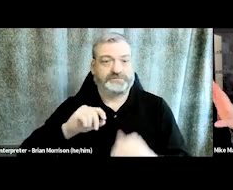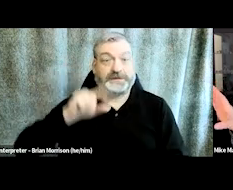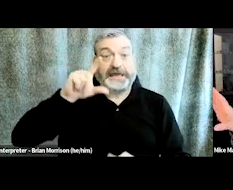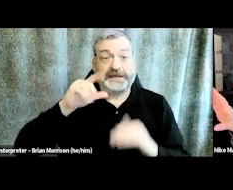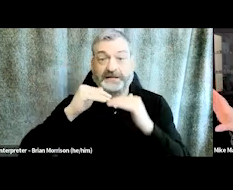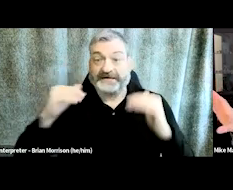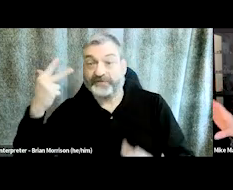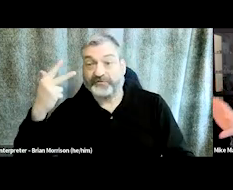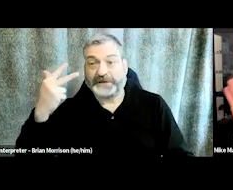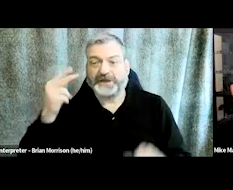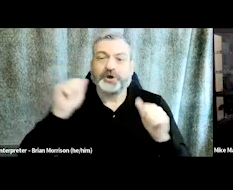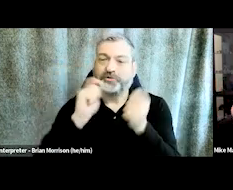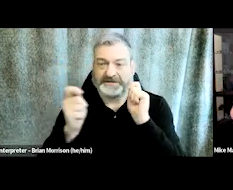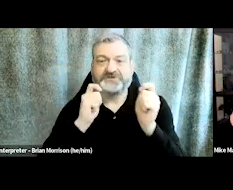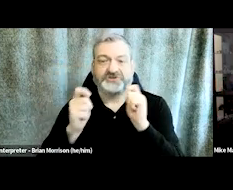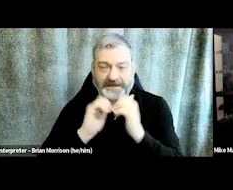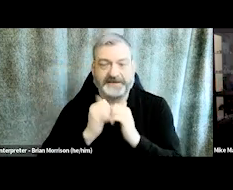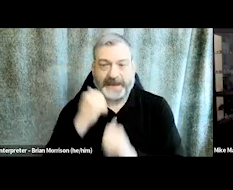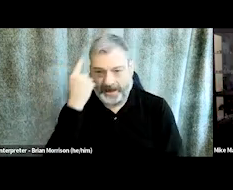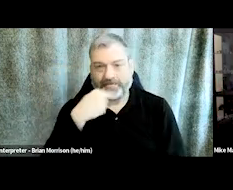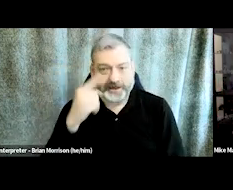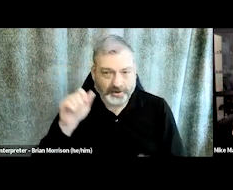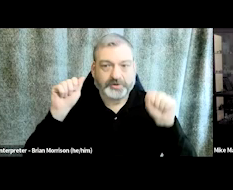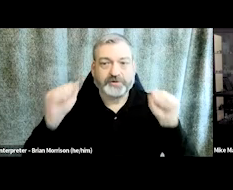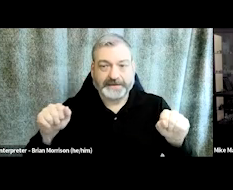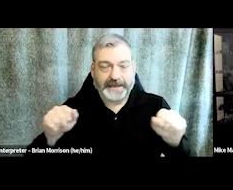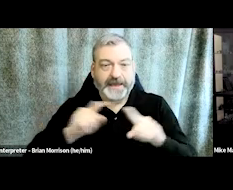change how they look, but if you if you essentially tag or